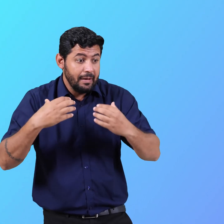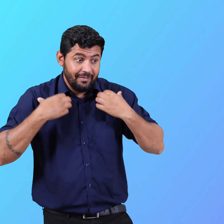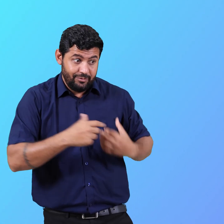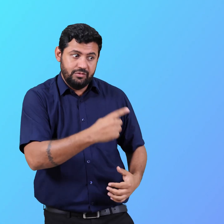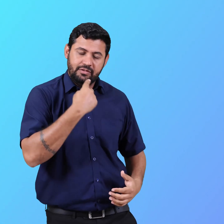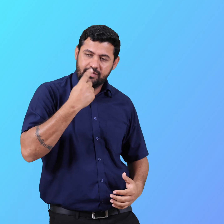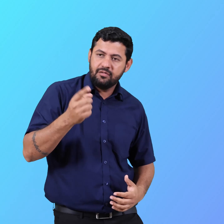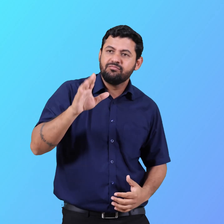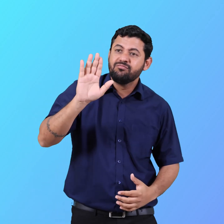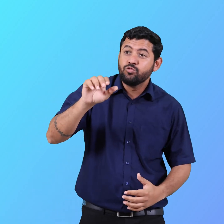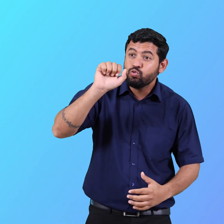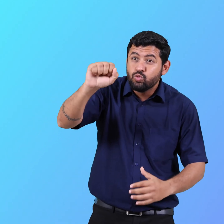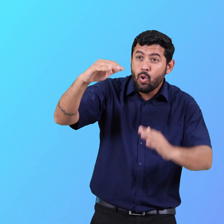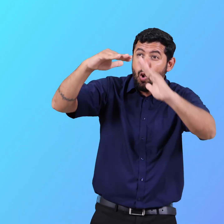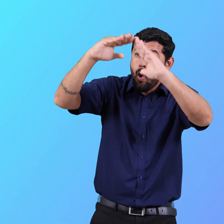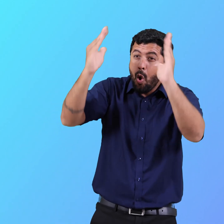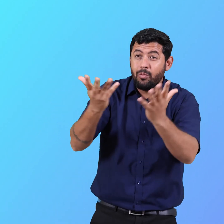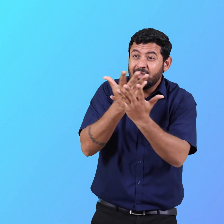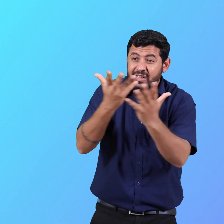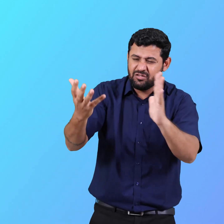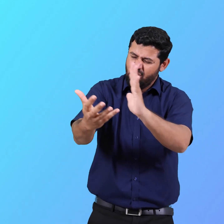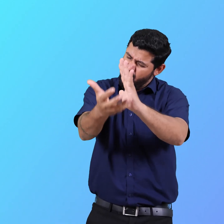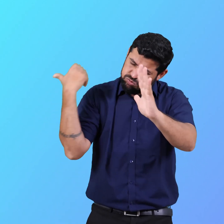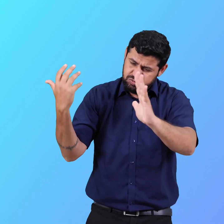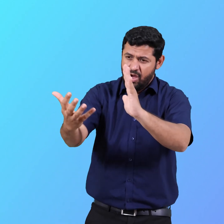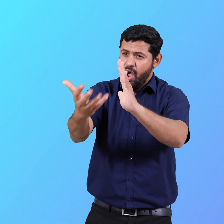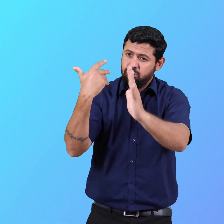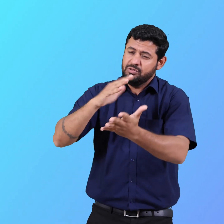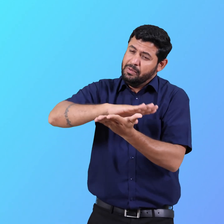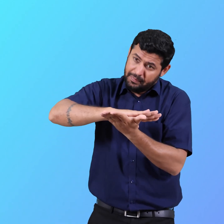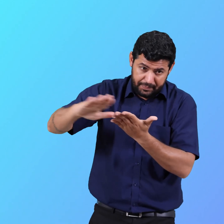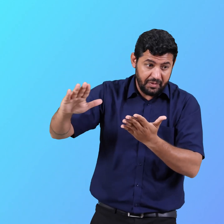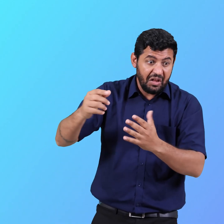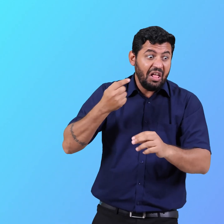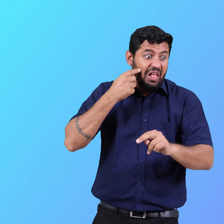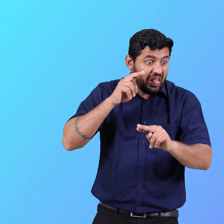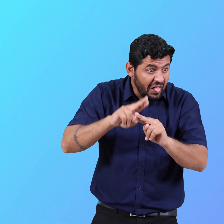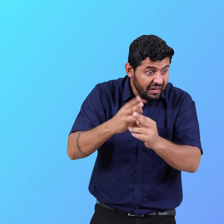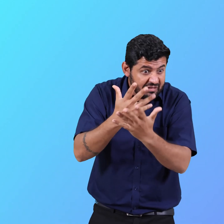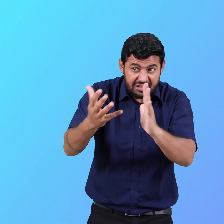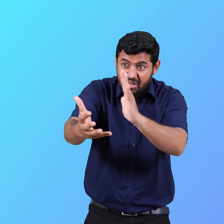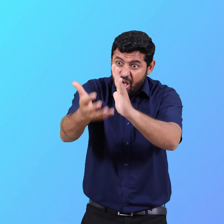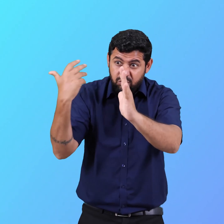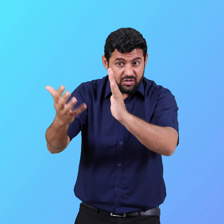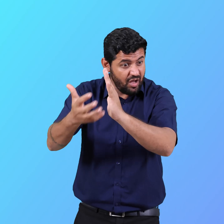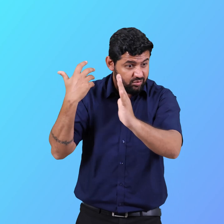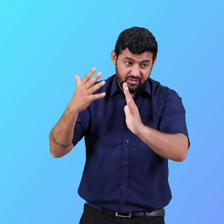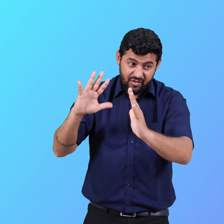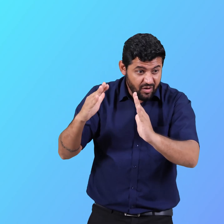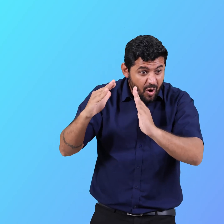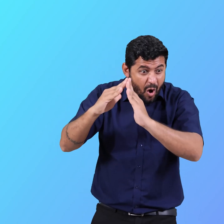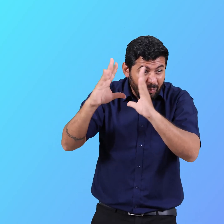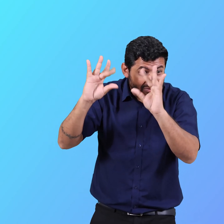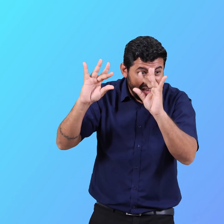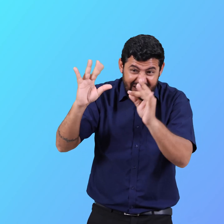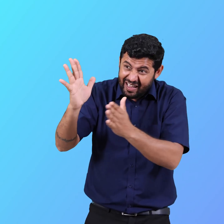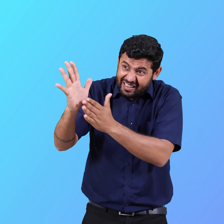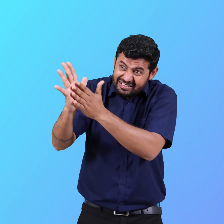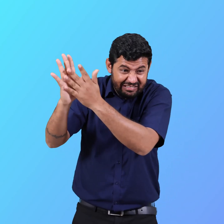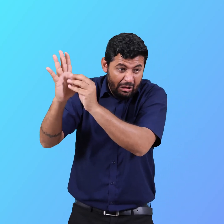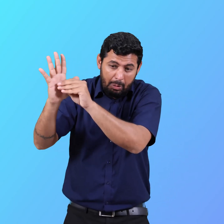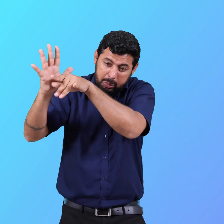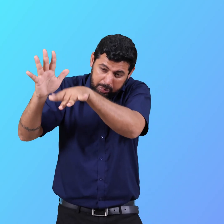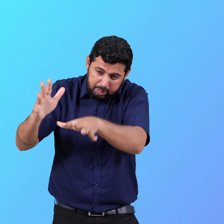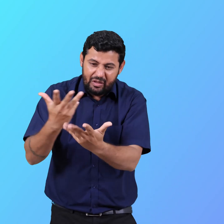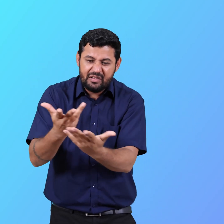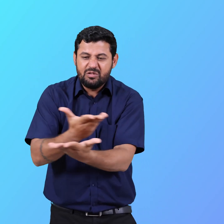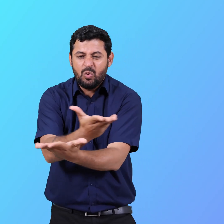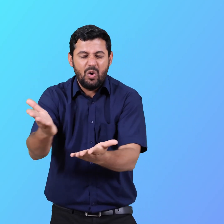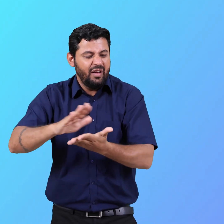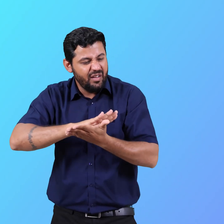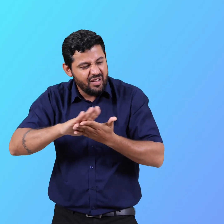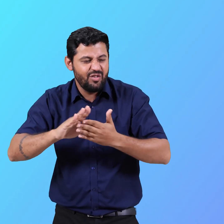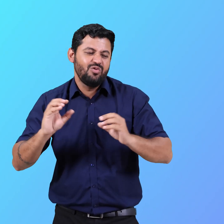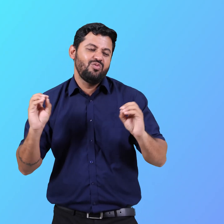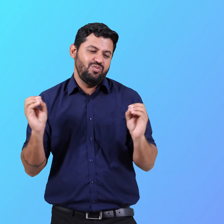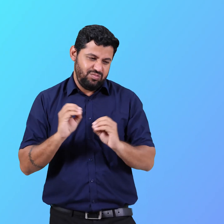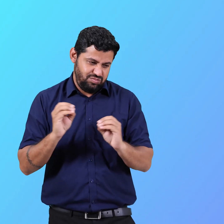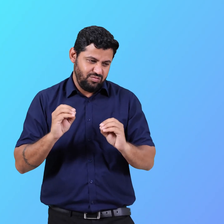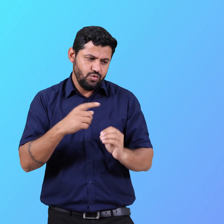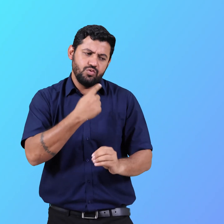“Then the priest must order the people to take everything out of the house before he goes in to look at the mildew. Then the priest will not have to say everything in the house is unclean.